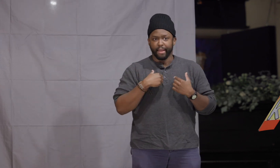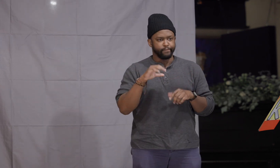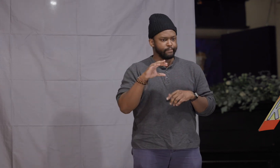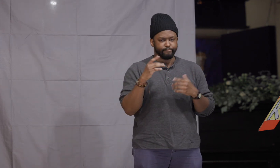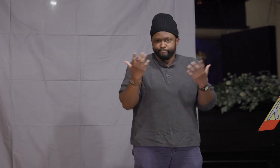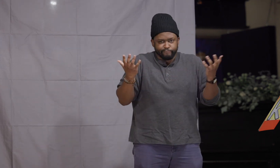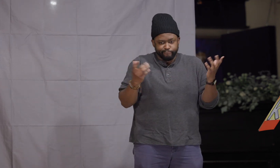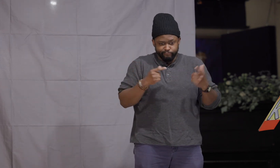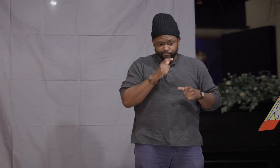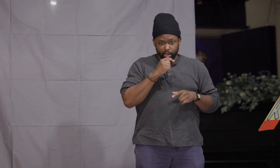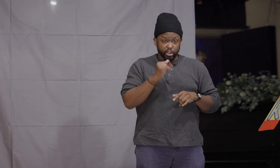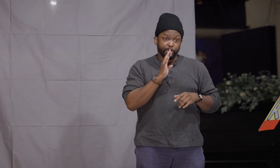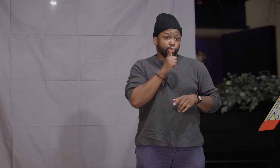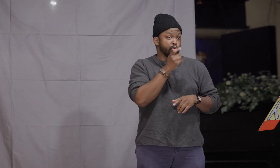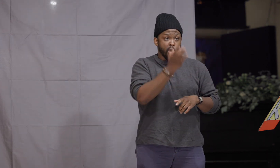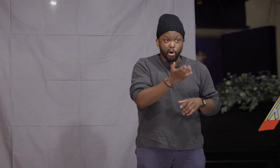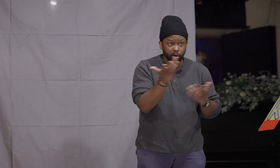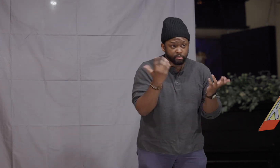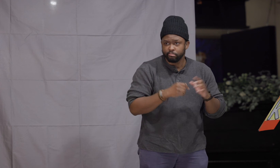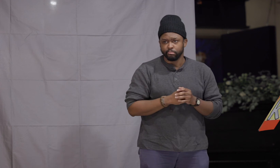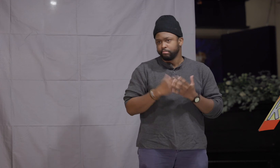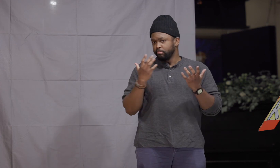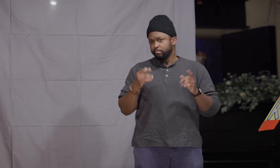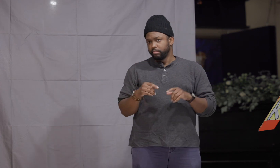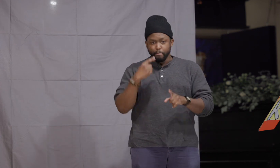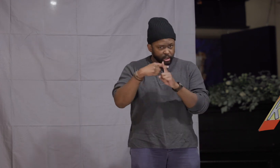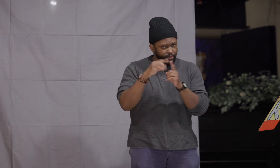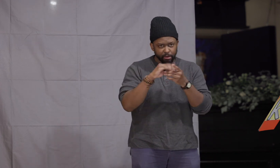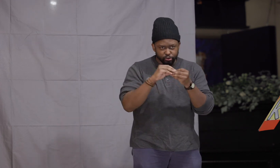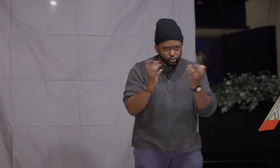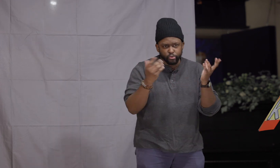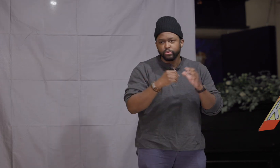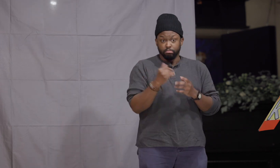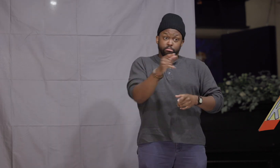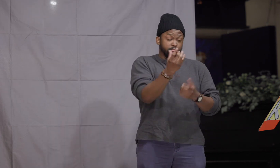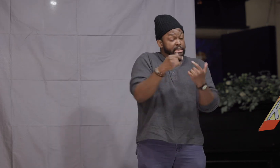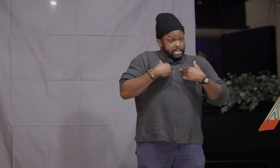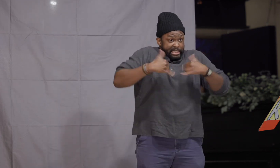easygoing guy, but beneath, there is a lot more.